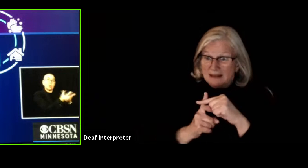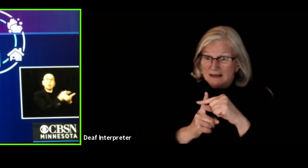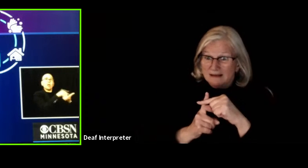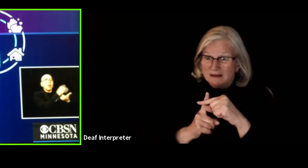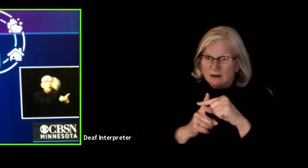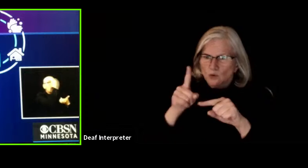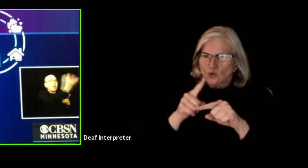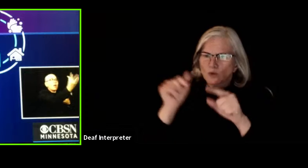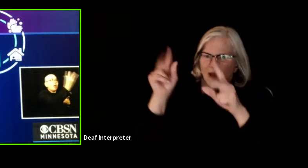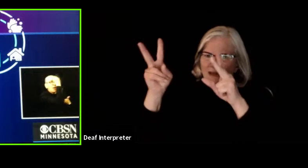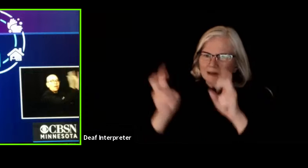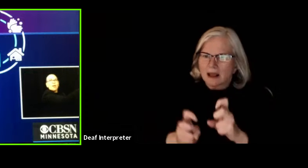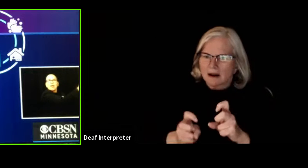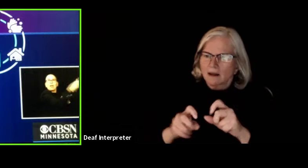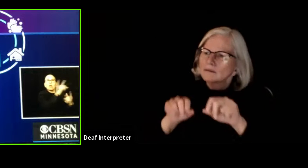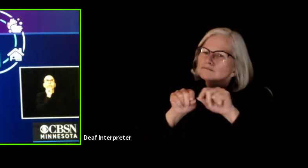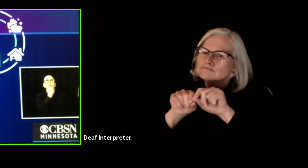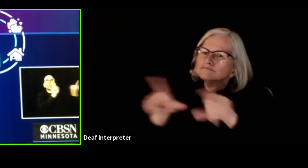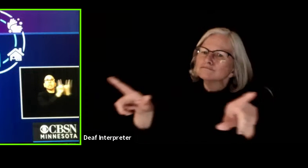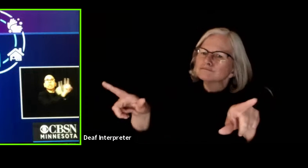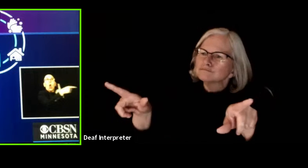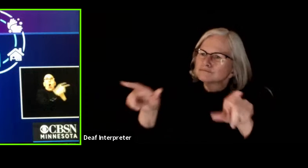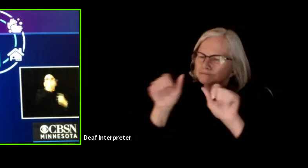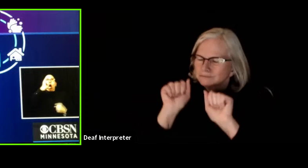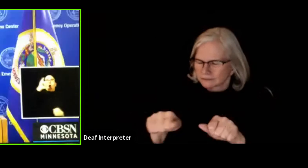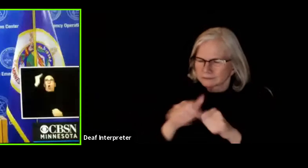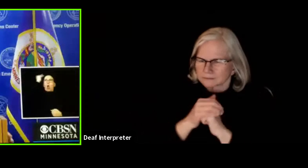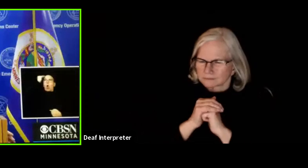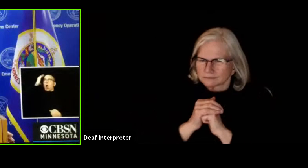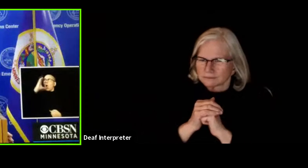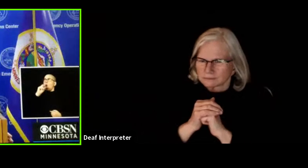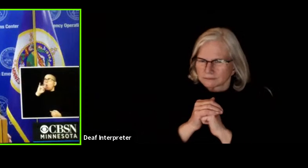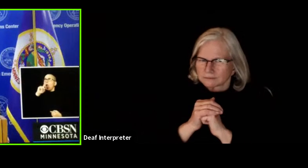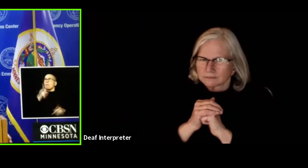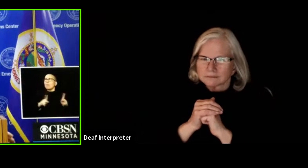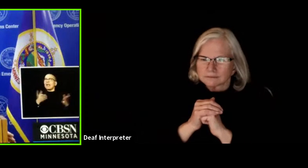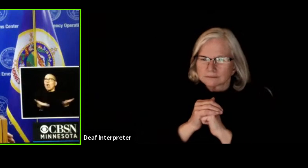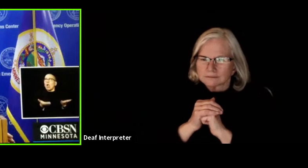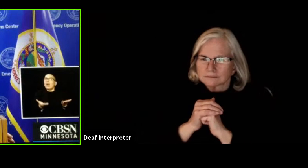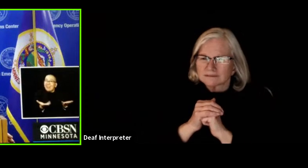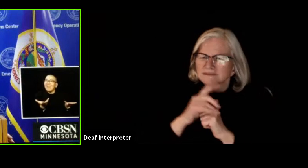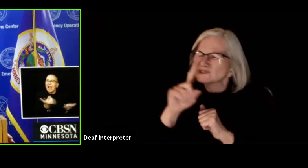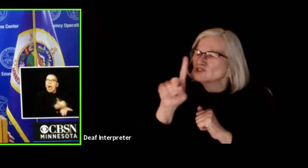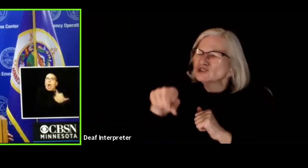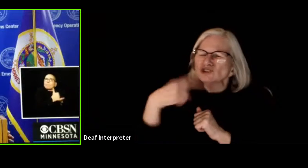TOOTH WHO WAS WITHIN SIX FEET OF YOU FOR MORE THAN 15 MINUTES. DOESN'T MEAN THEY HAVE COULD HAVE HAD, DOESN'T MEAN THEY'RE